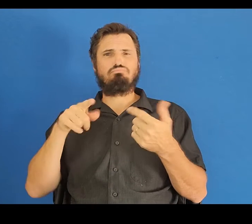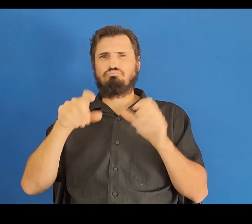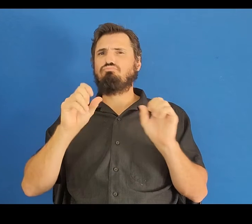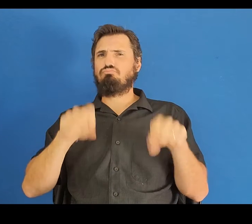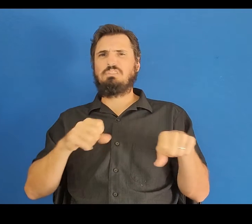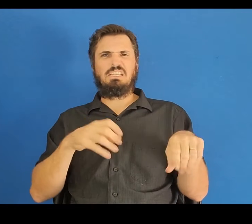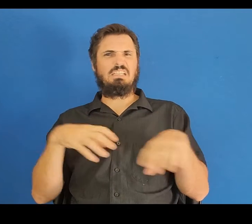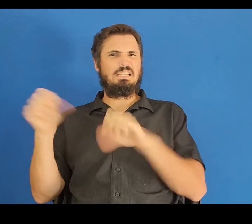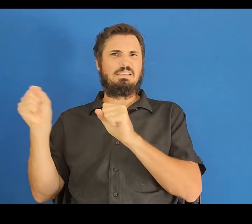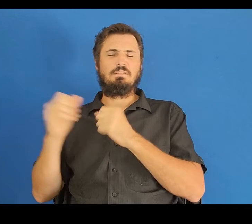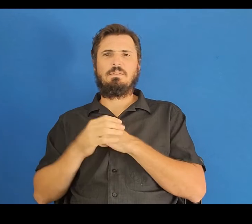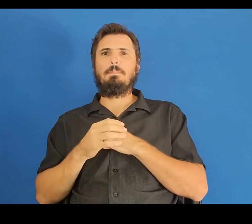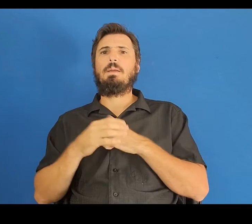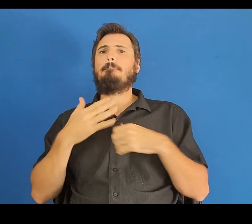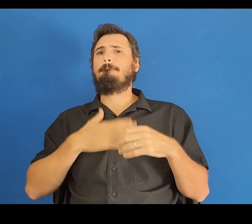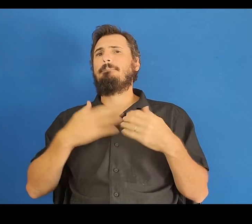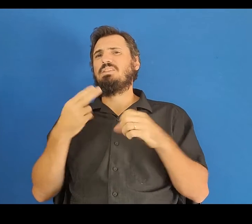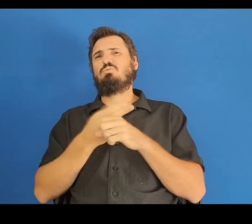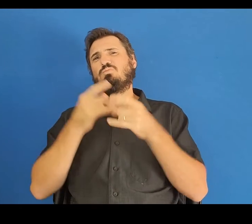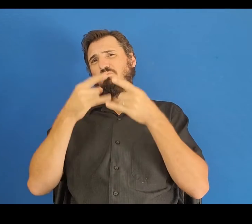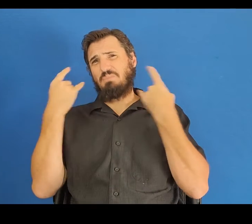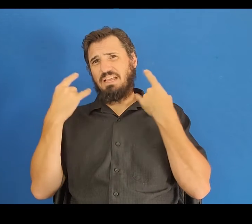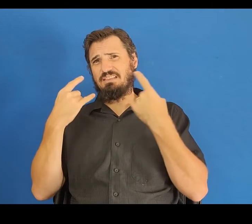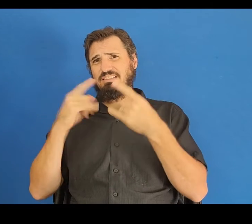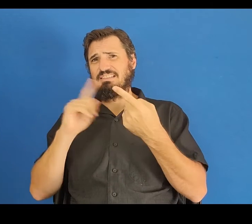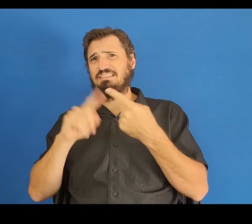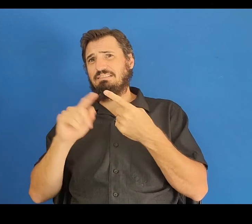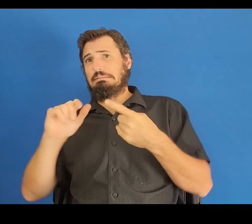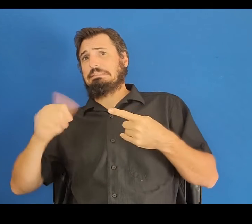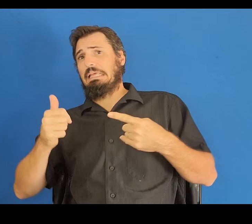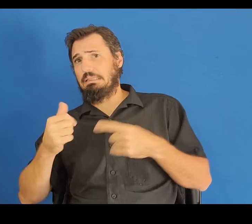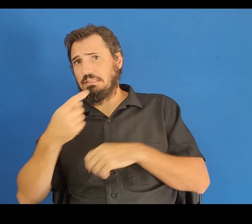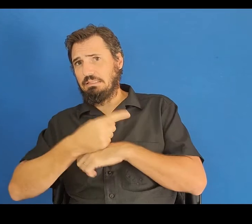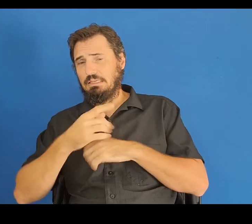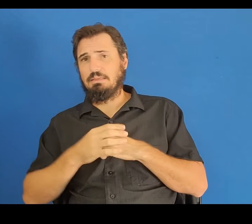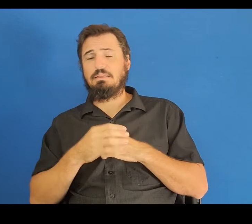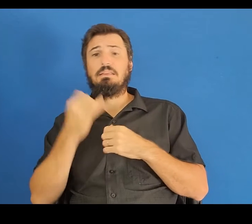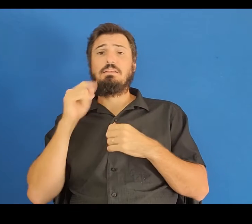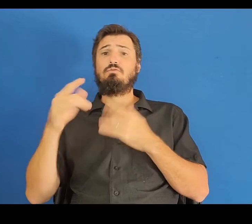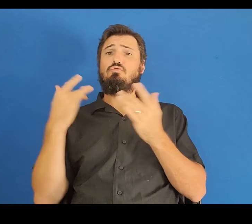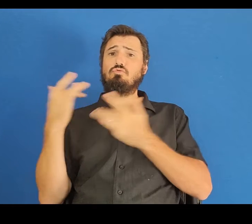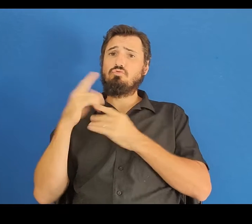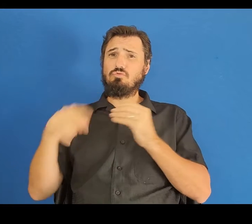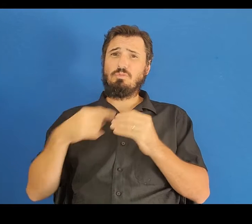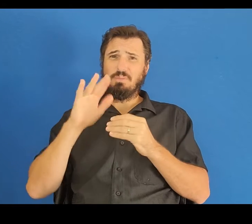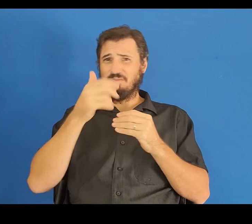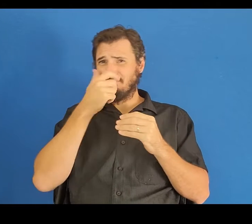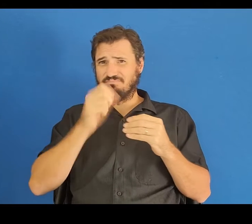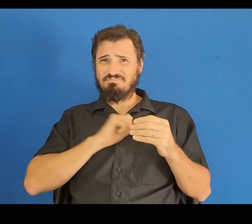through the 10th day. If you are concerned about your symptoms, contact your usual healthcare provider